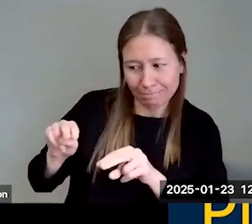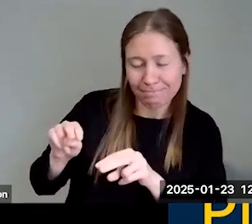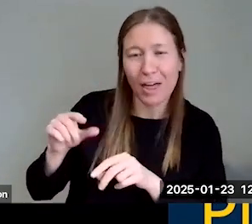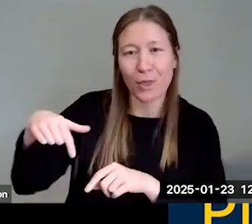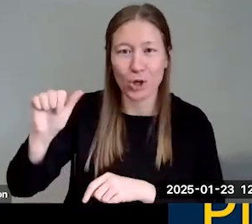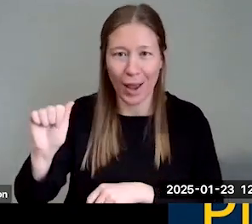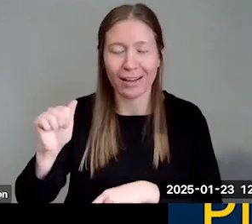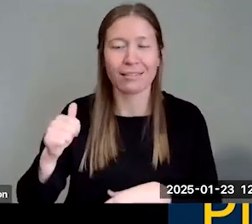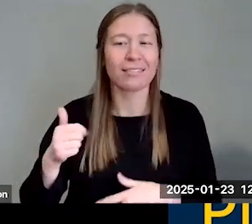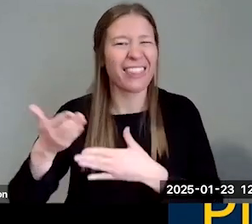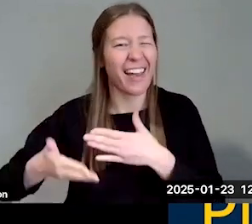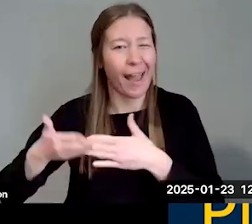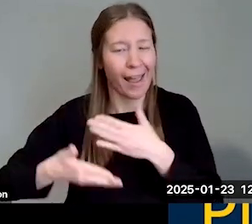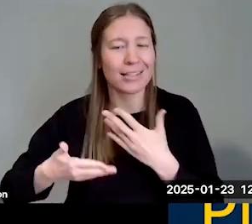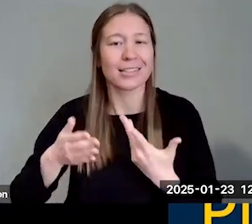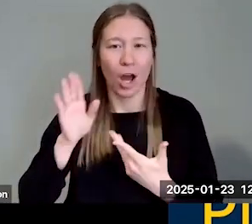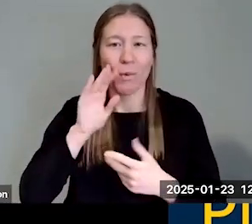to ask any additional questions that may come in.